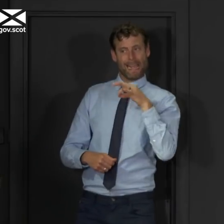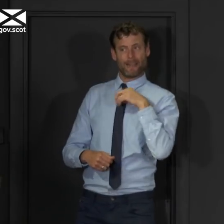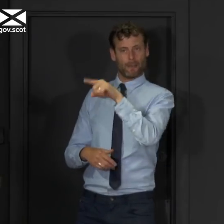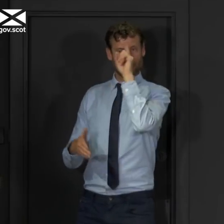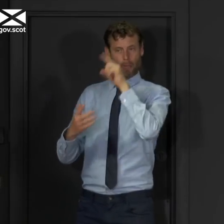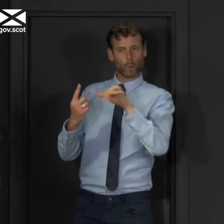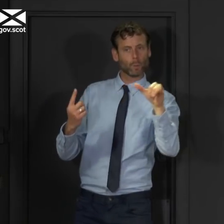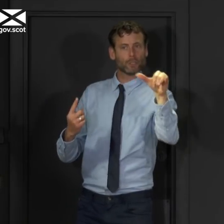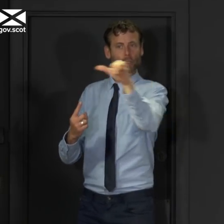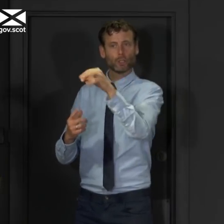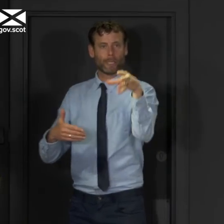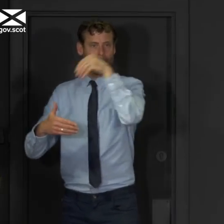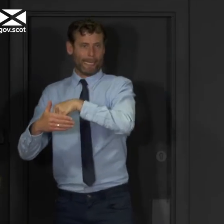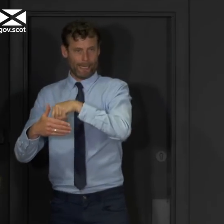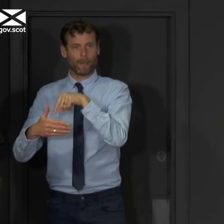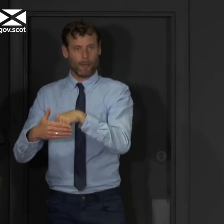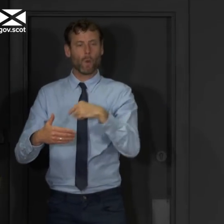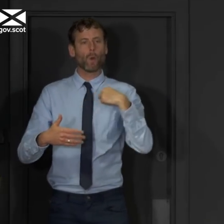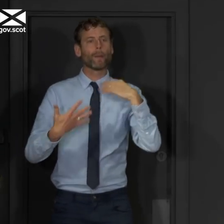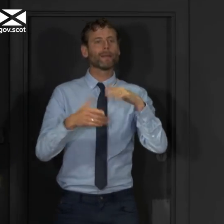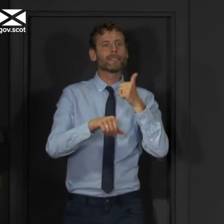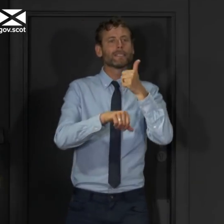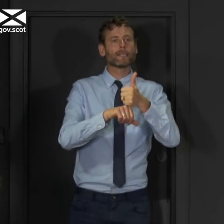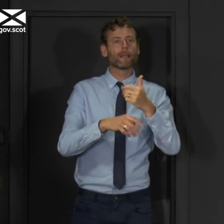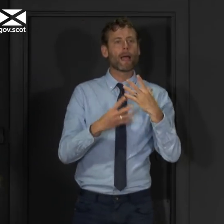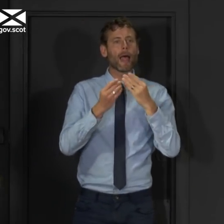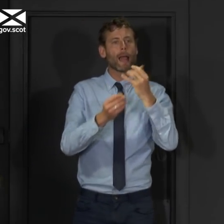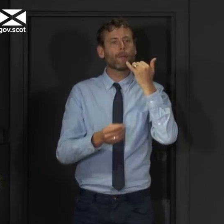of course, we put in place a helpline for vulnerable people who are not in the shielded